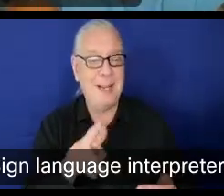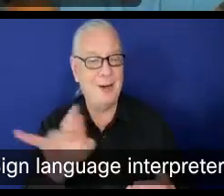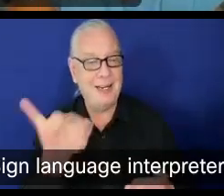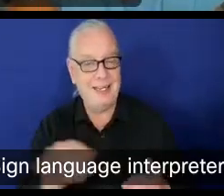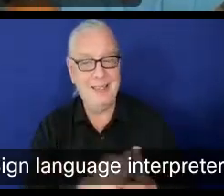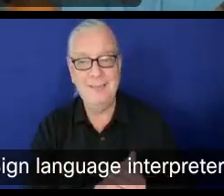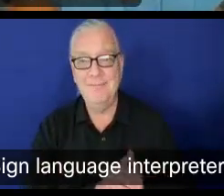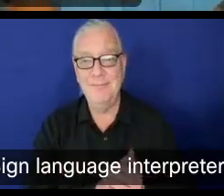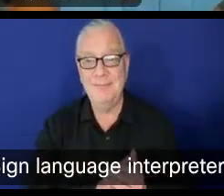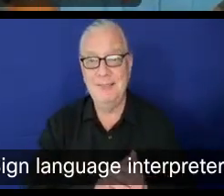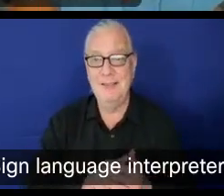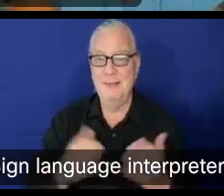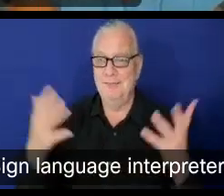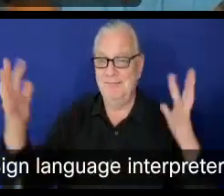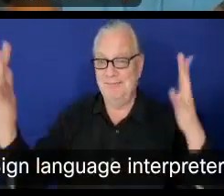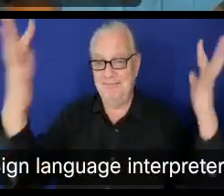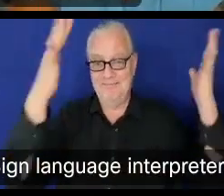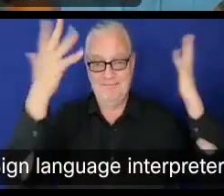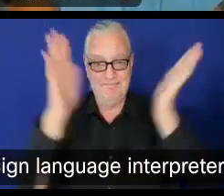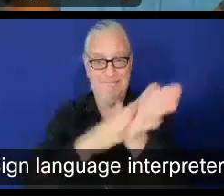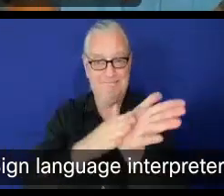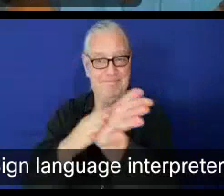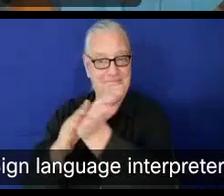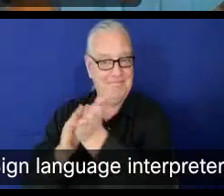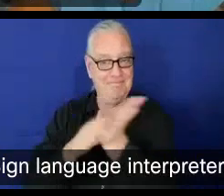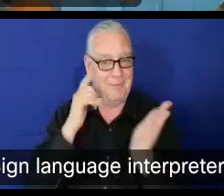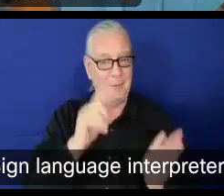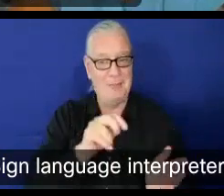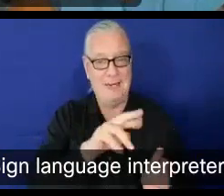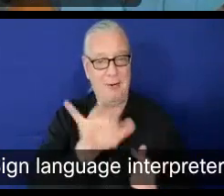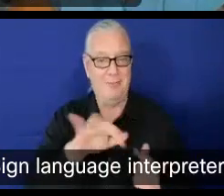round of applause for that fantastic presentation. And